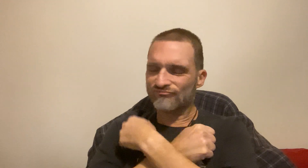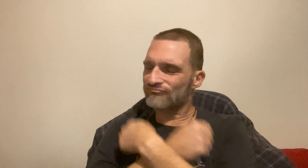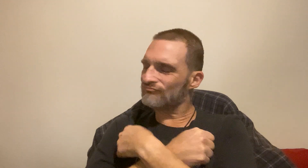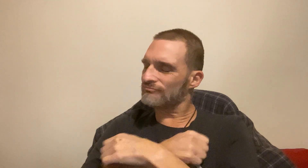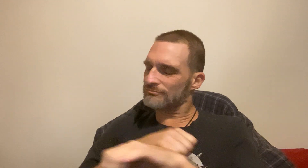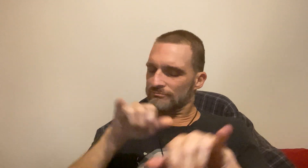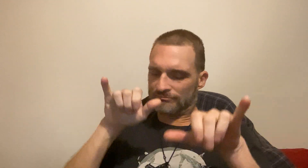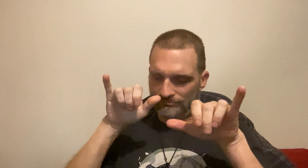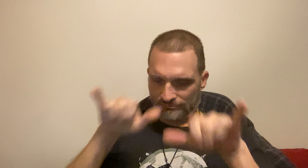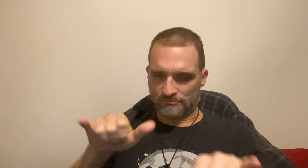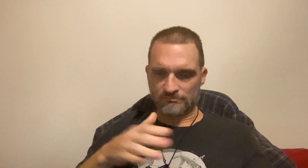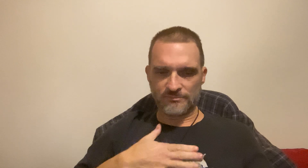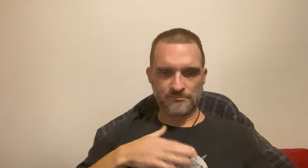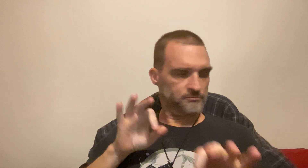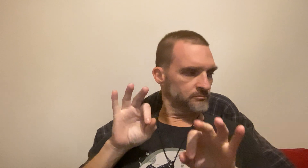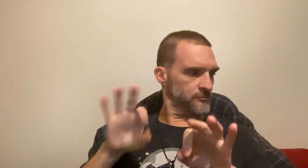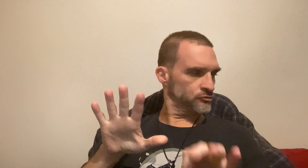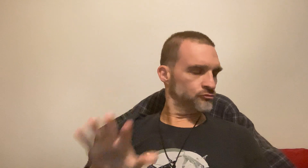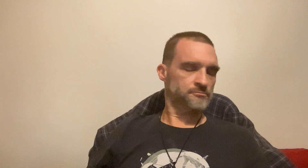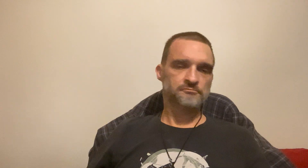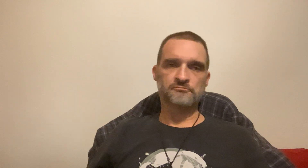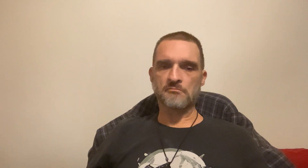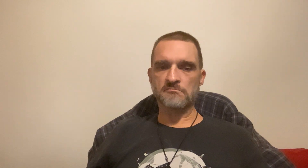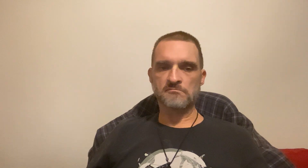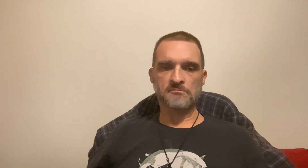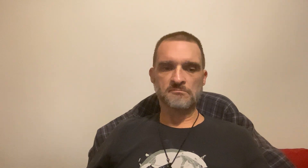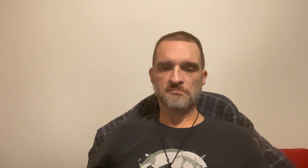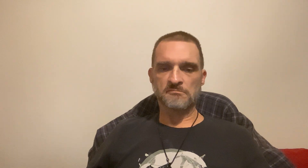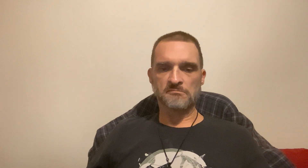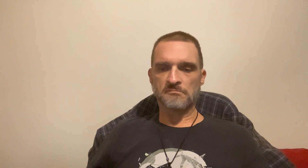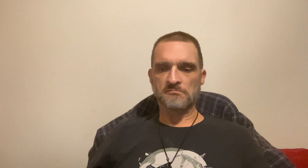I will hug and still keep him as my Pastor.